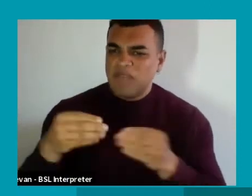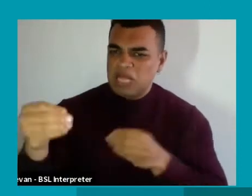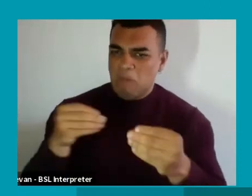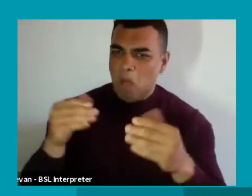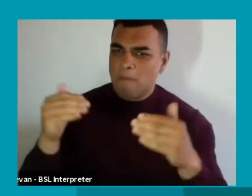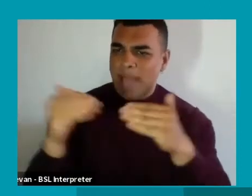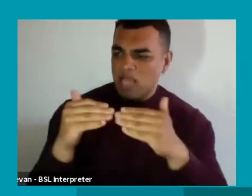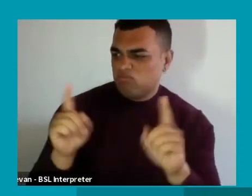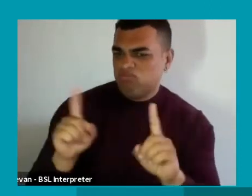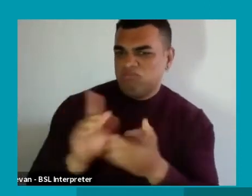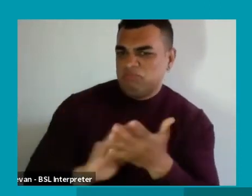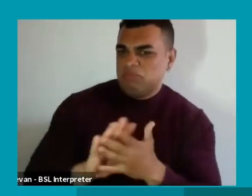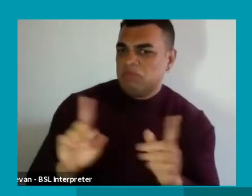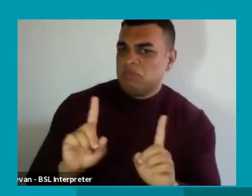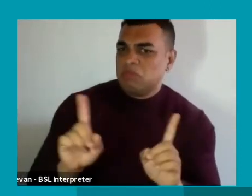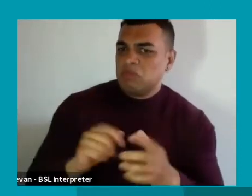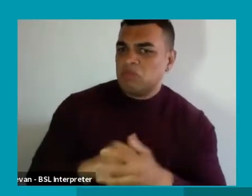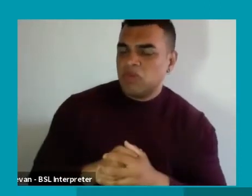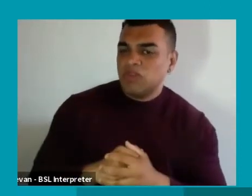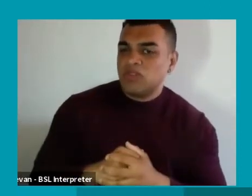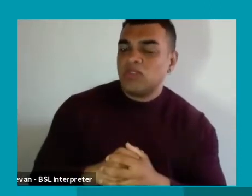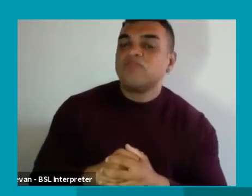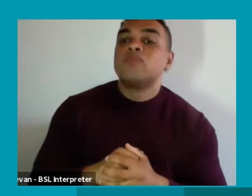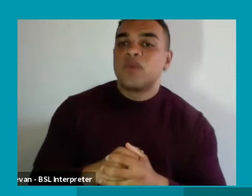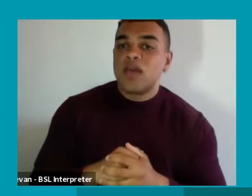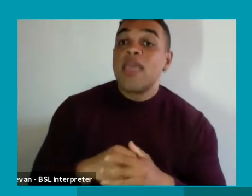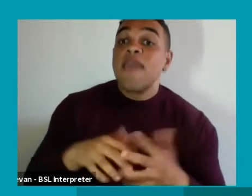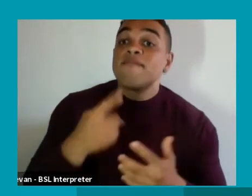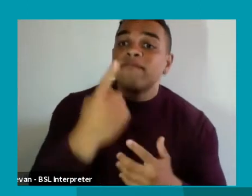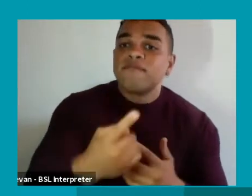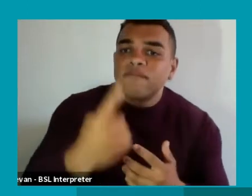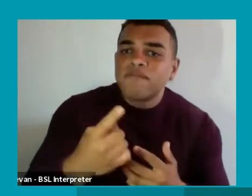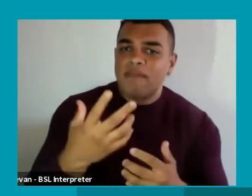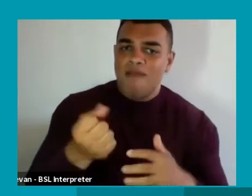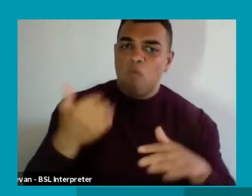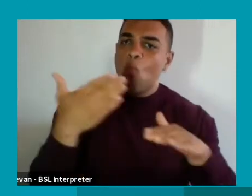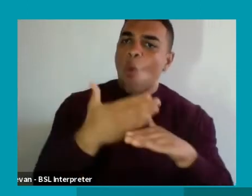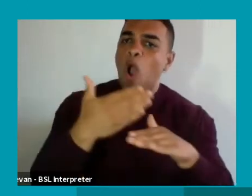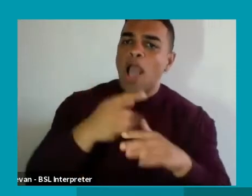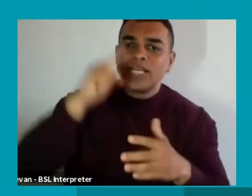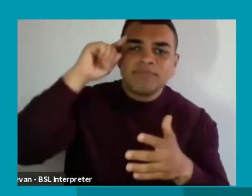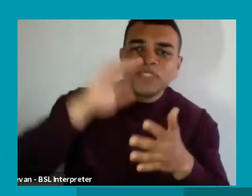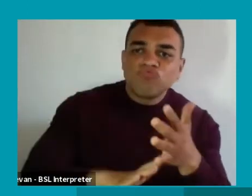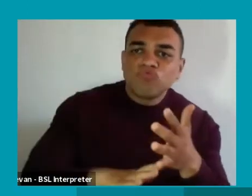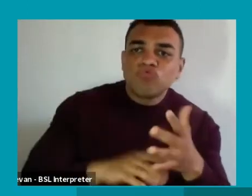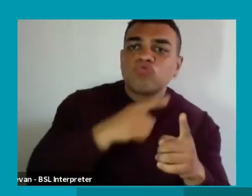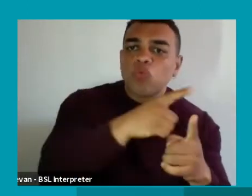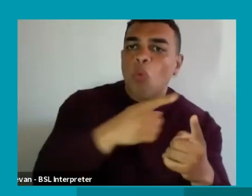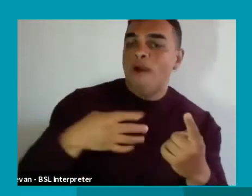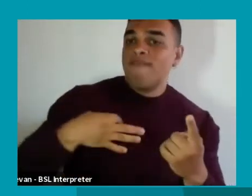you can use skills from work experience from life experience and also from volunteering as well.